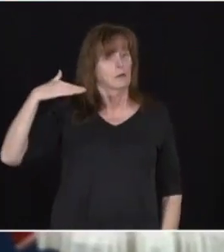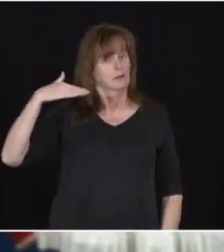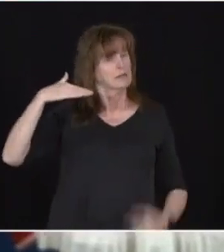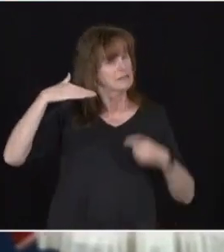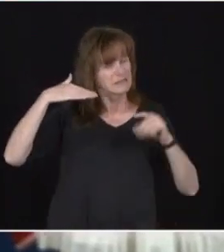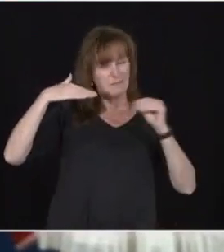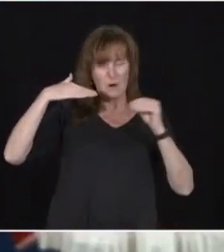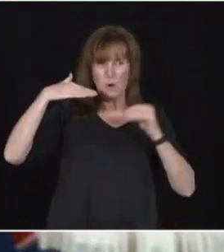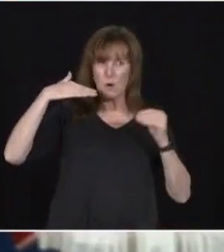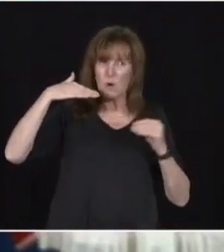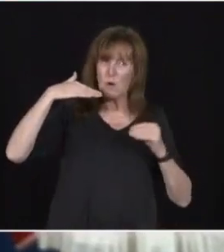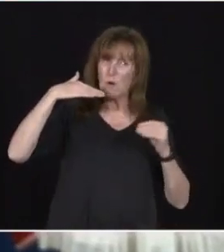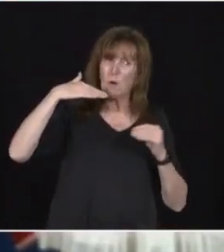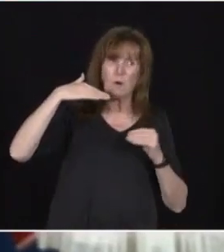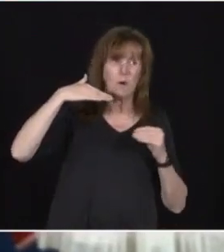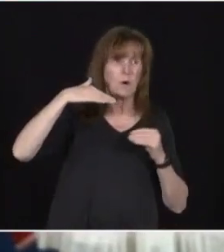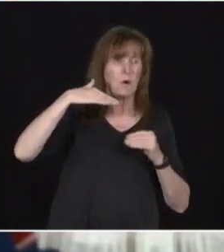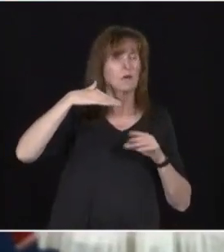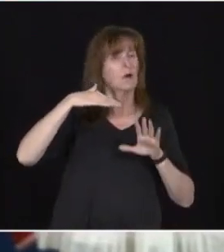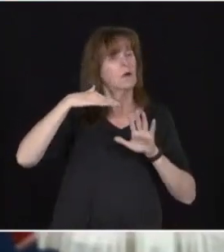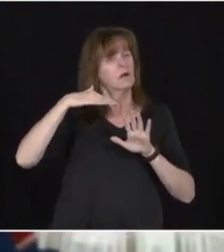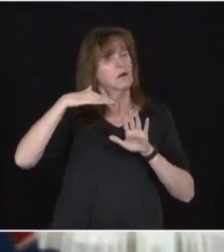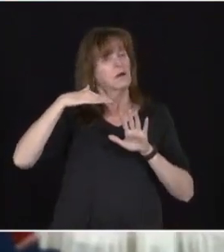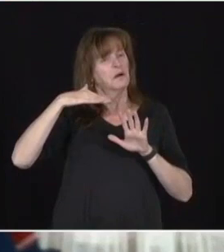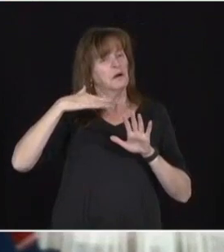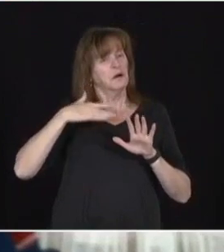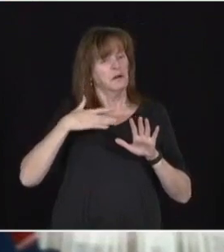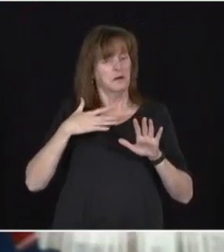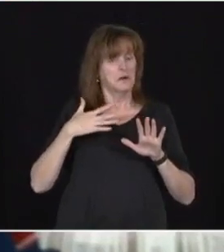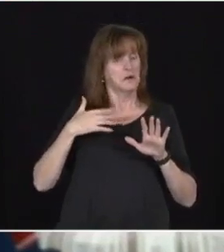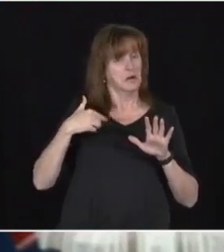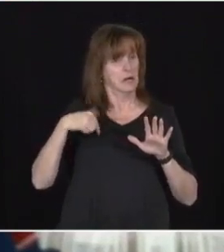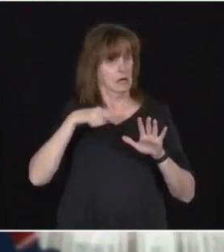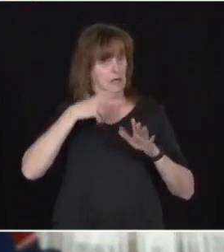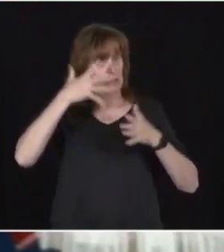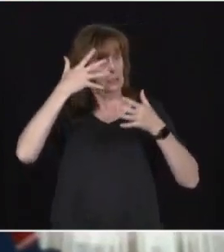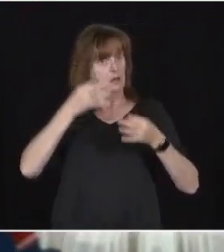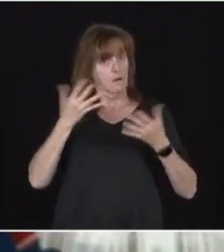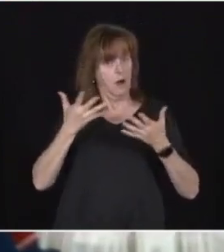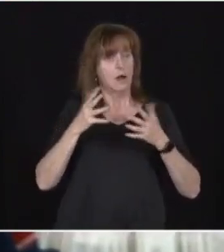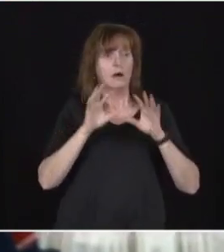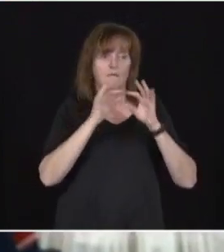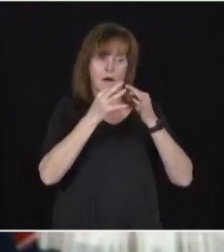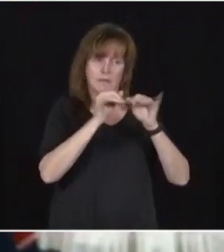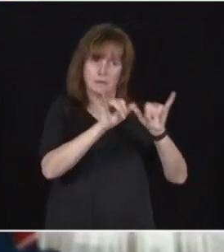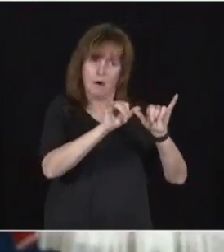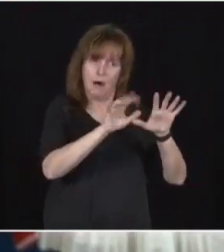while we are making progress we want to see more momentum and that's why the decision will help keep saying -- keep families safe.